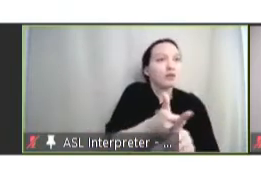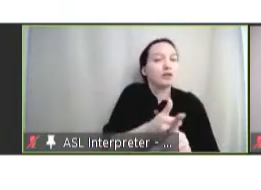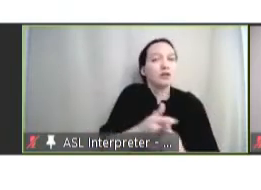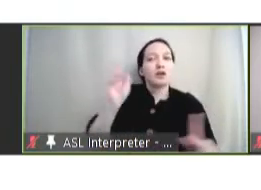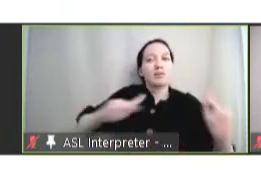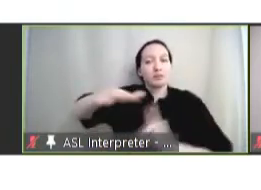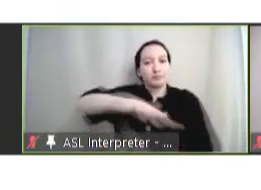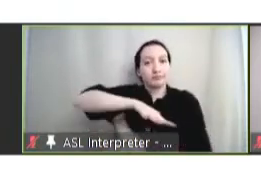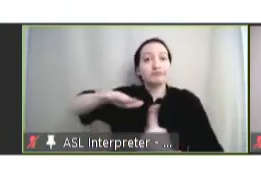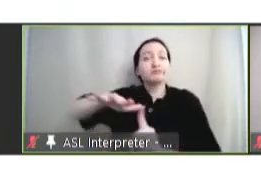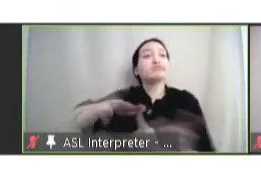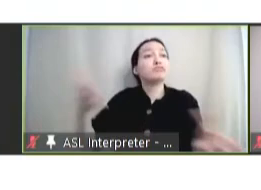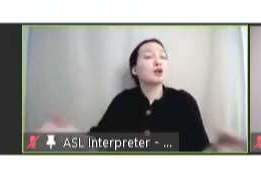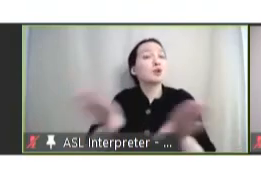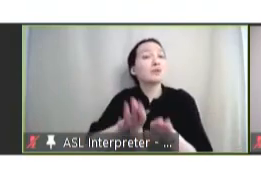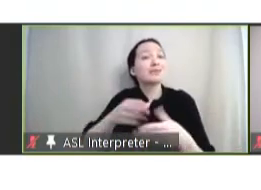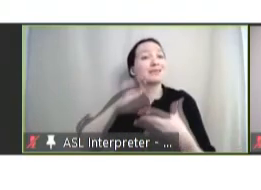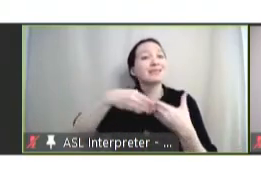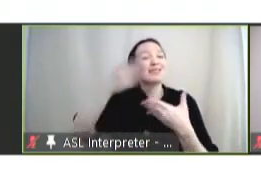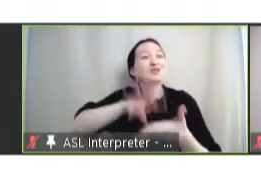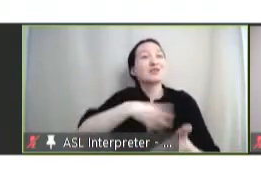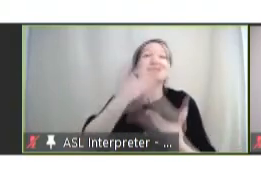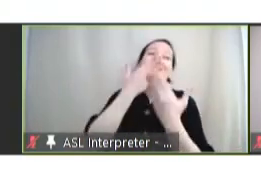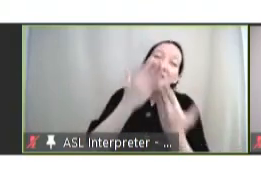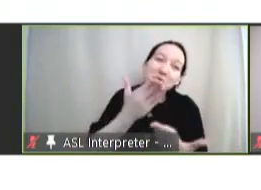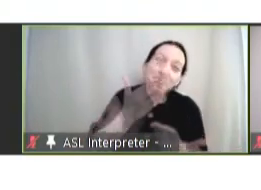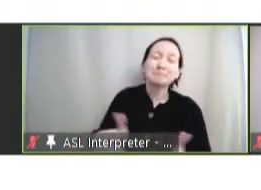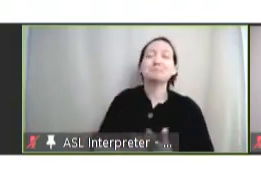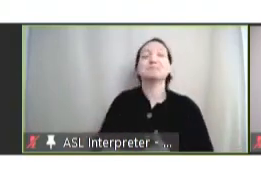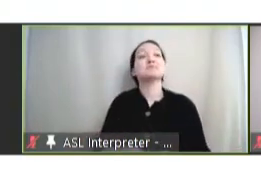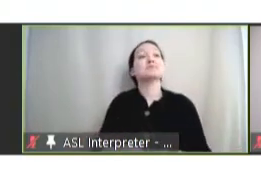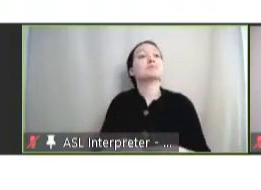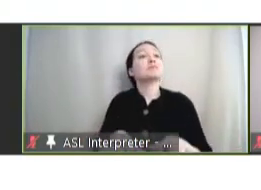I'll just close there with my next chart and just say thank you. It's really important for